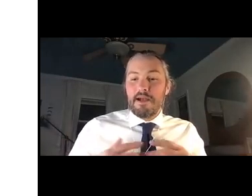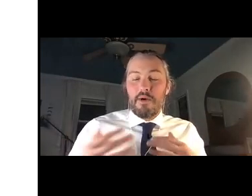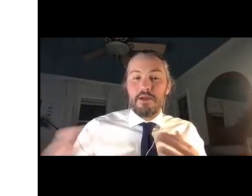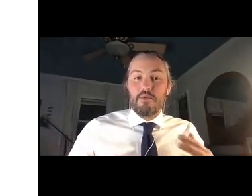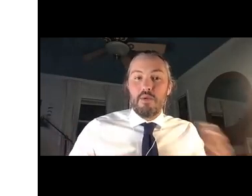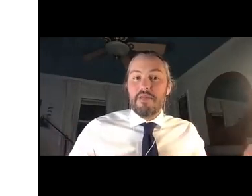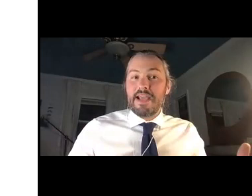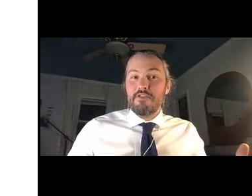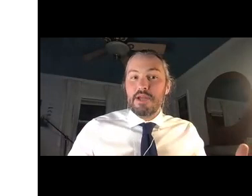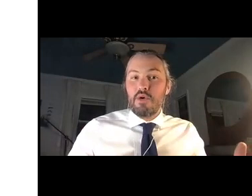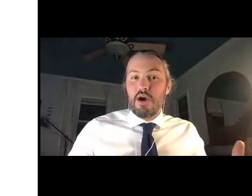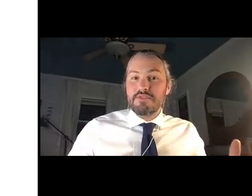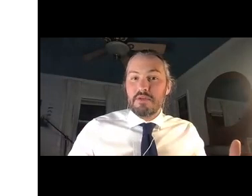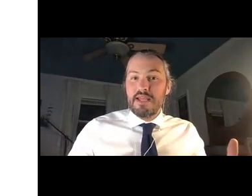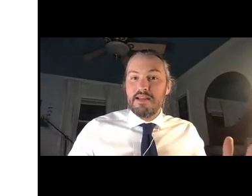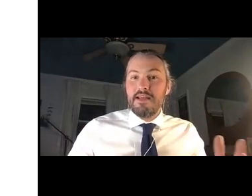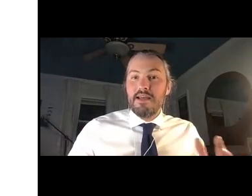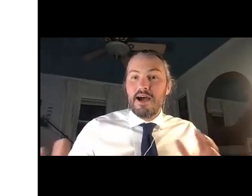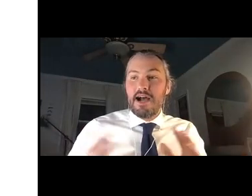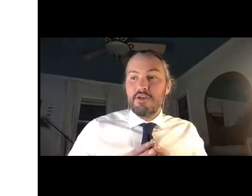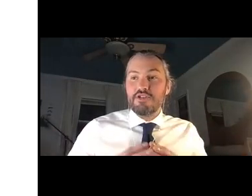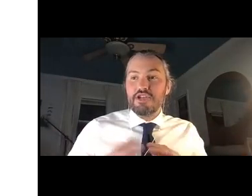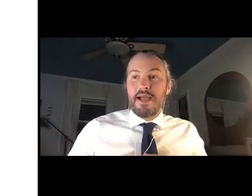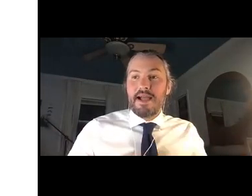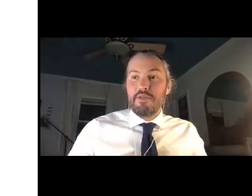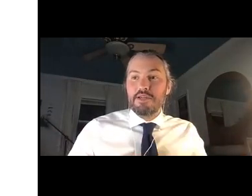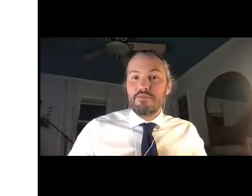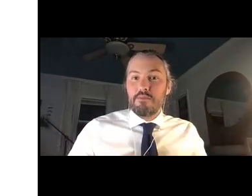I want to want to thank everybody who RSVP'd. You can check back with us for